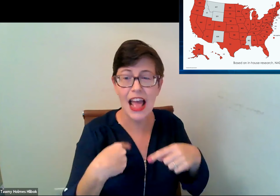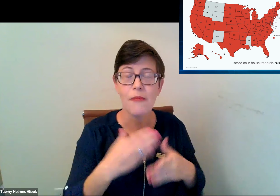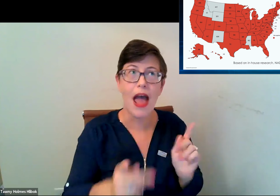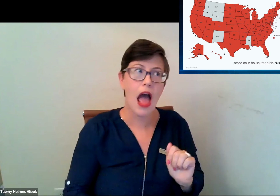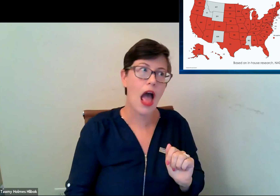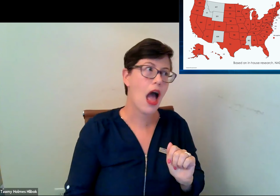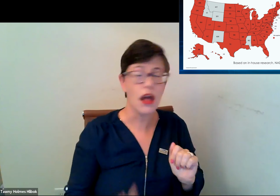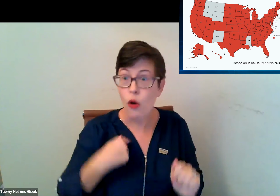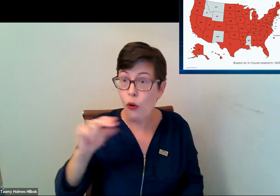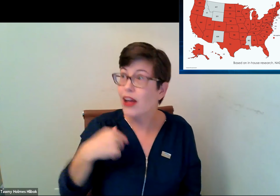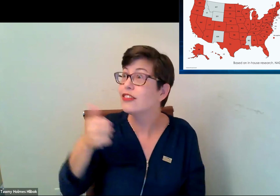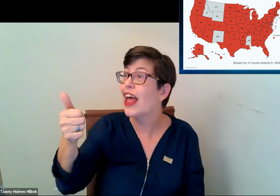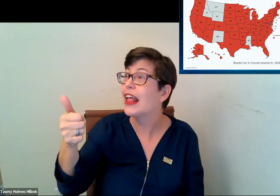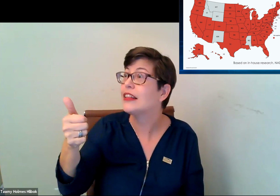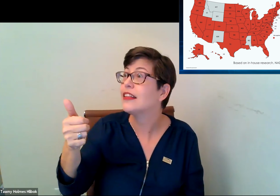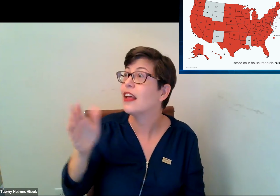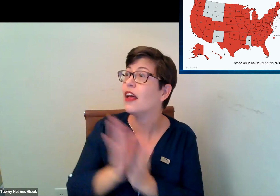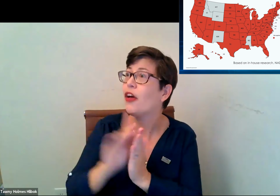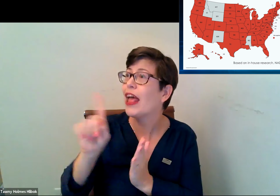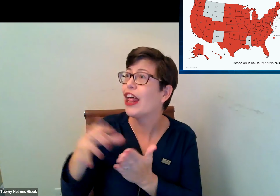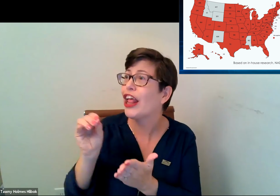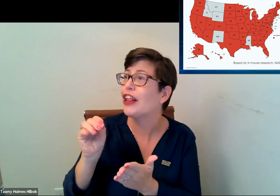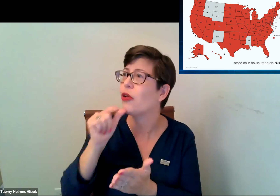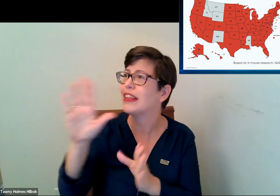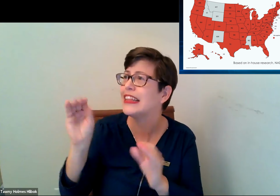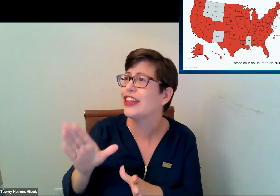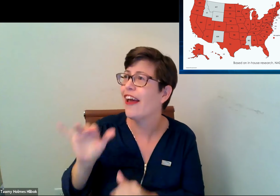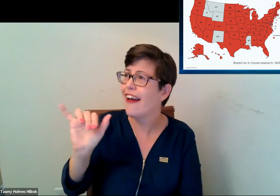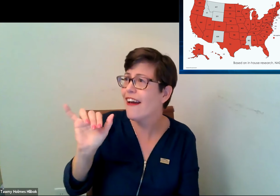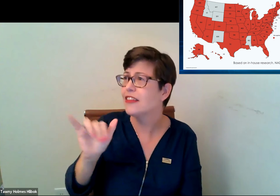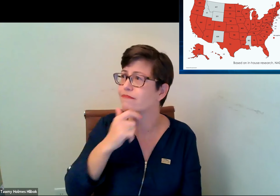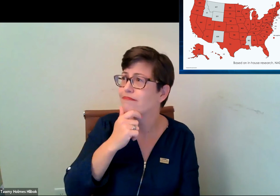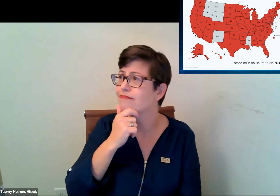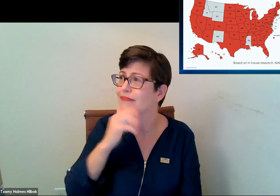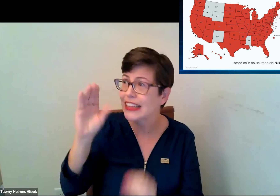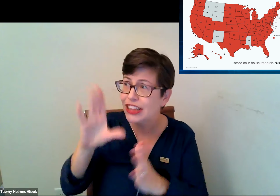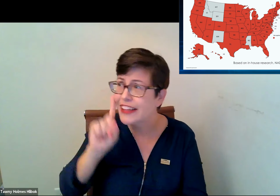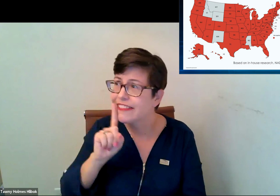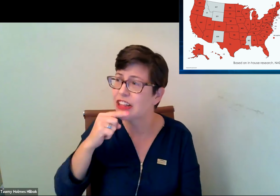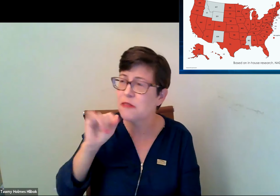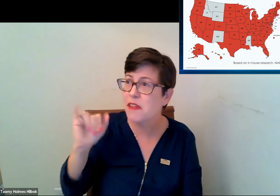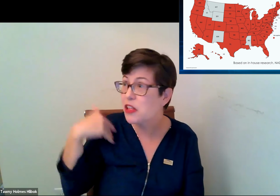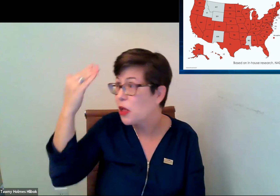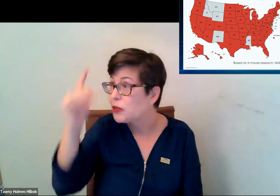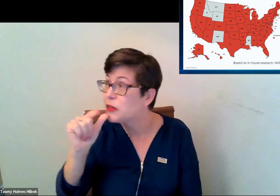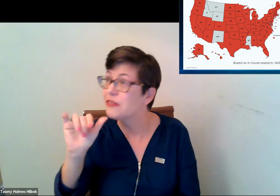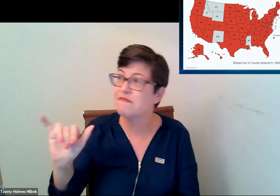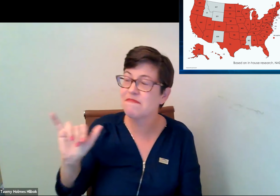and somebody knows a little bit of sign language that only helps us that's great. Even if they're a little uncomfortable that can really be wonderful sometimes they're a